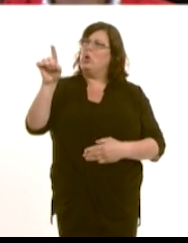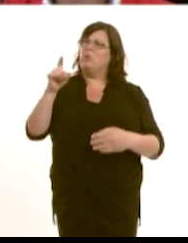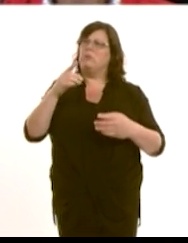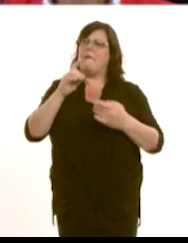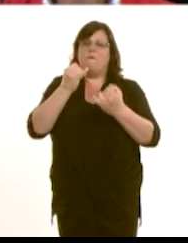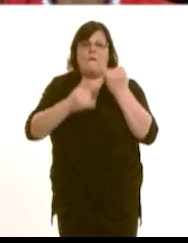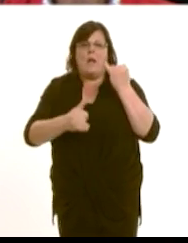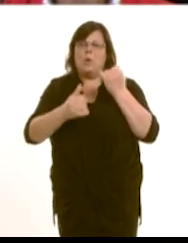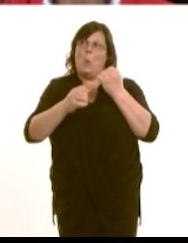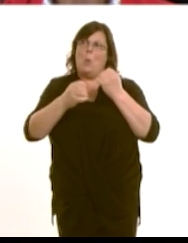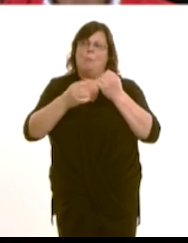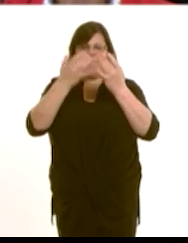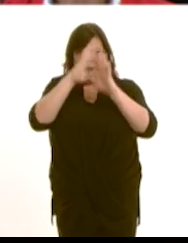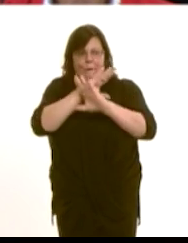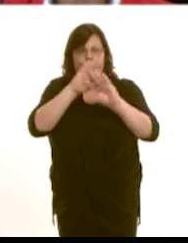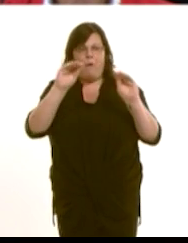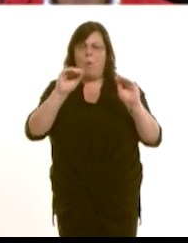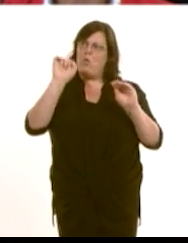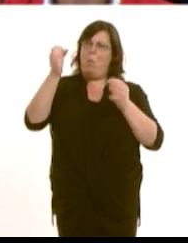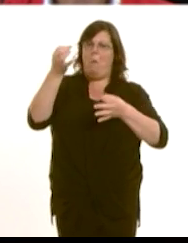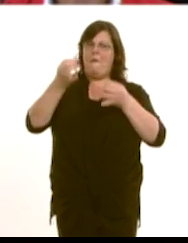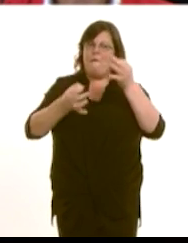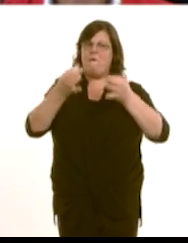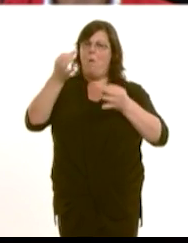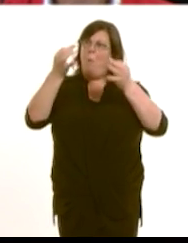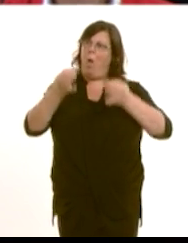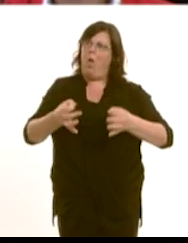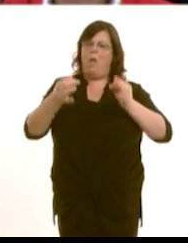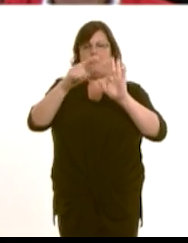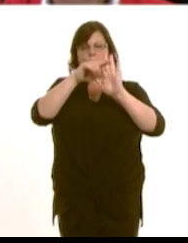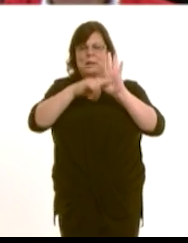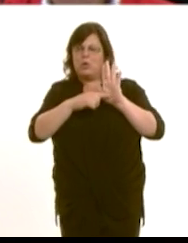position or to having it debated and formally approved by this Assembly.